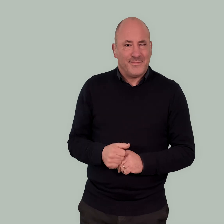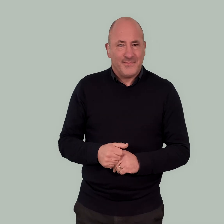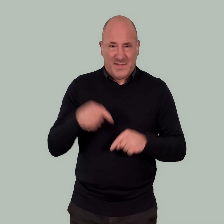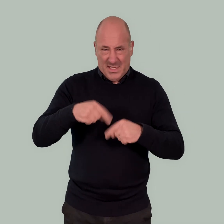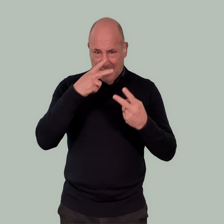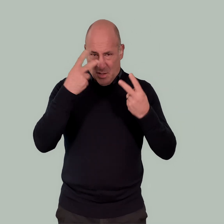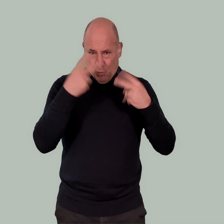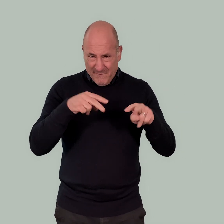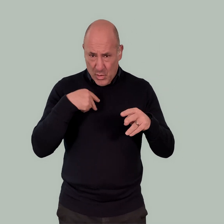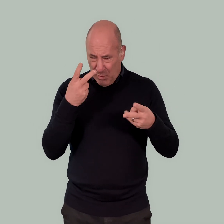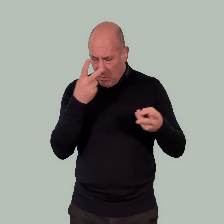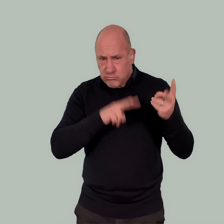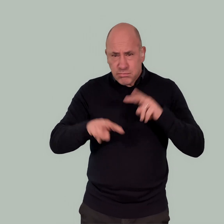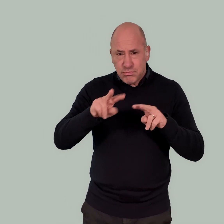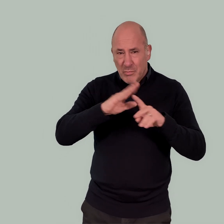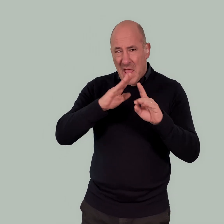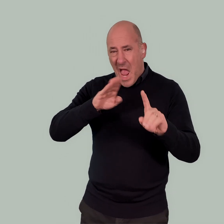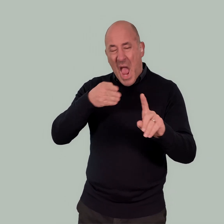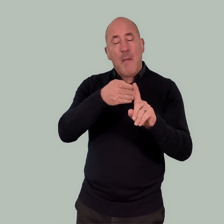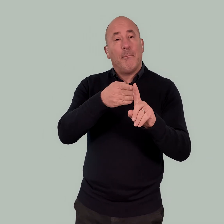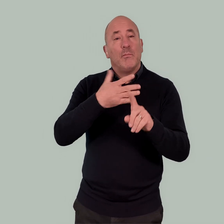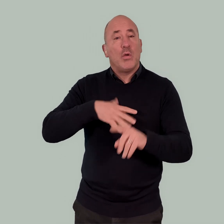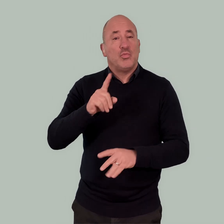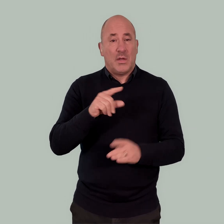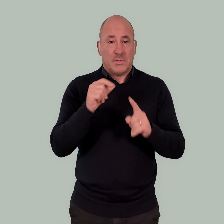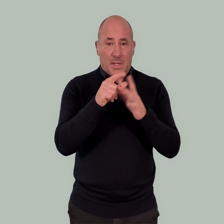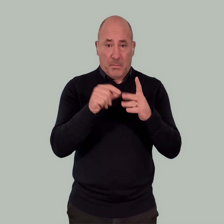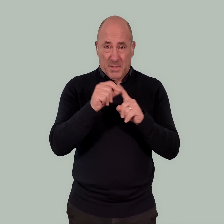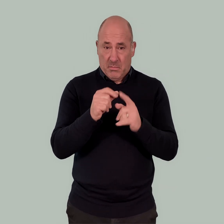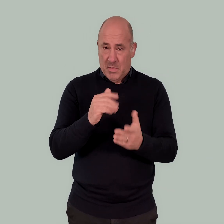We are undertaking the Review with the aim of making sure that PIP